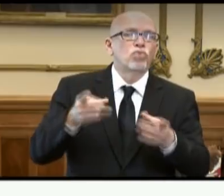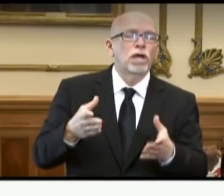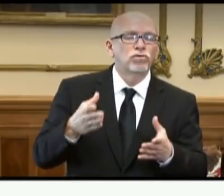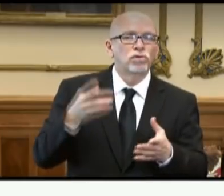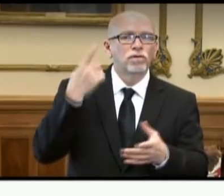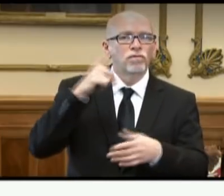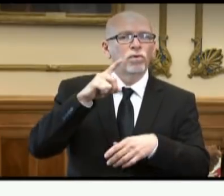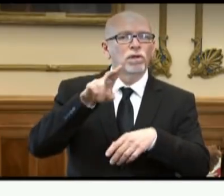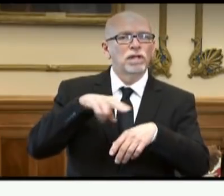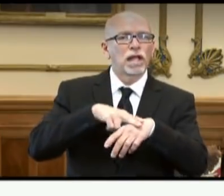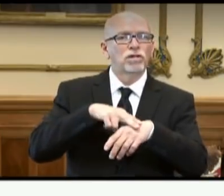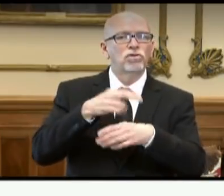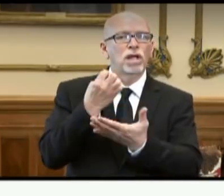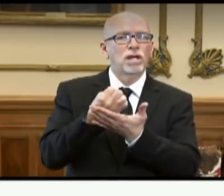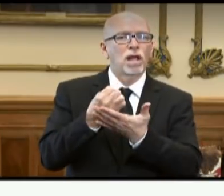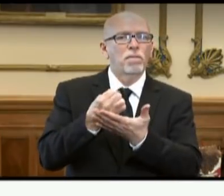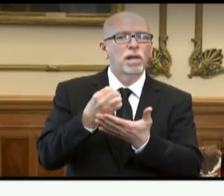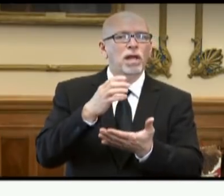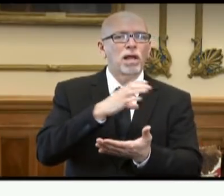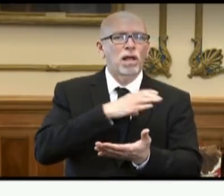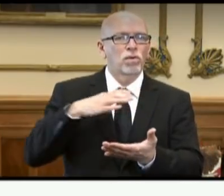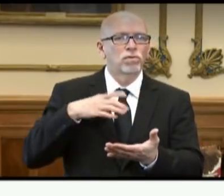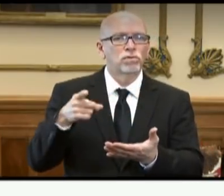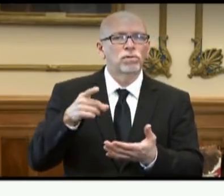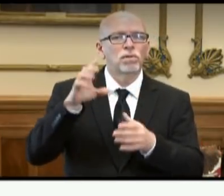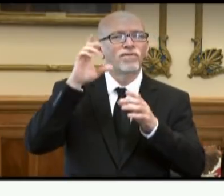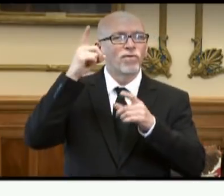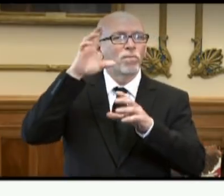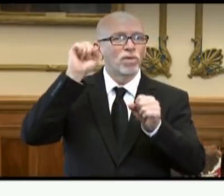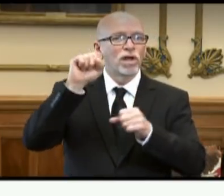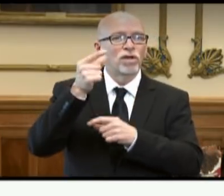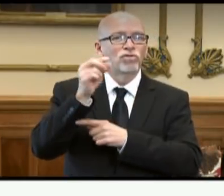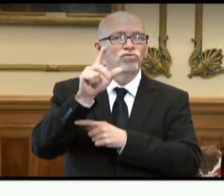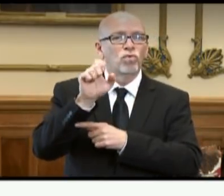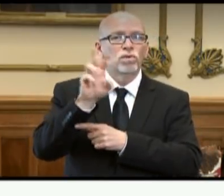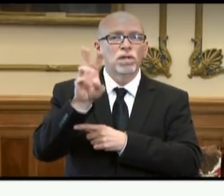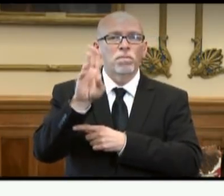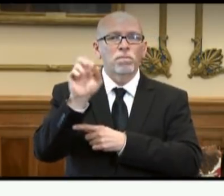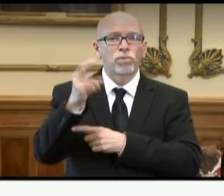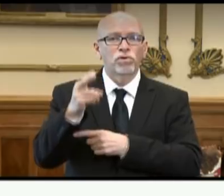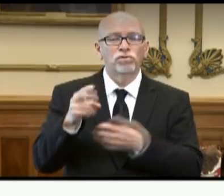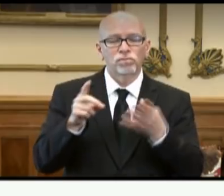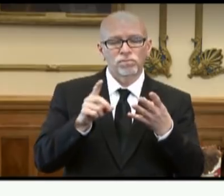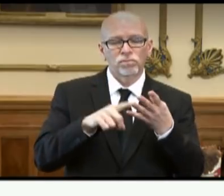WELL AS SENATOR LUKE KENLEY. AL HUBBARD, ECONOMIC POLICY